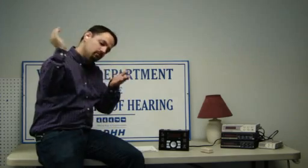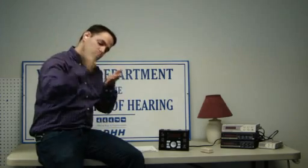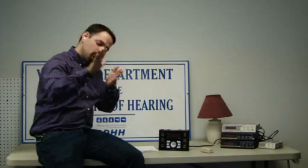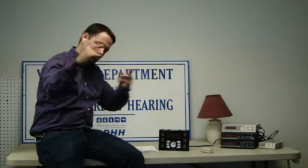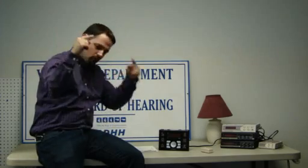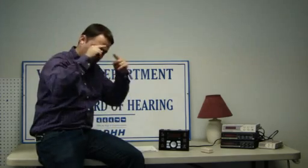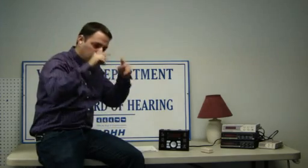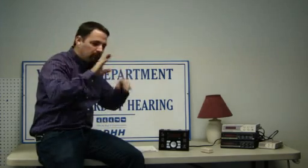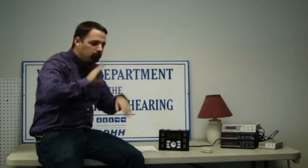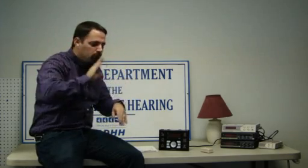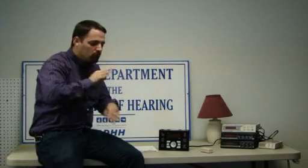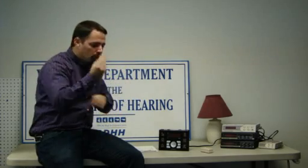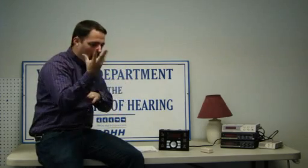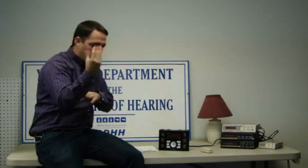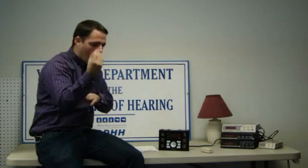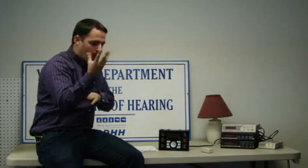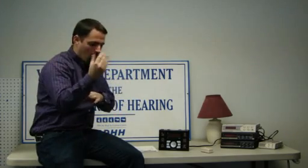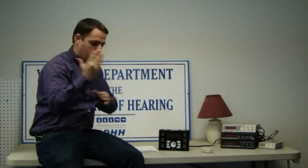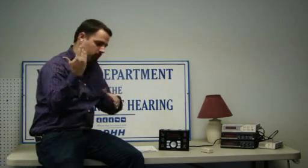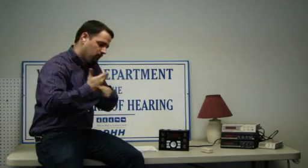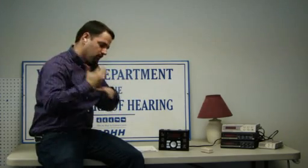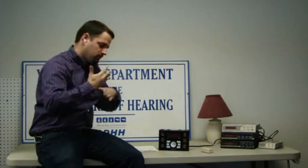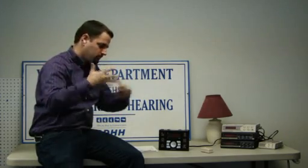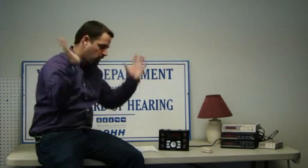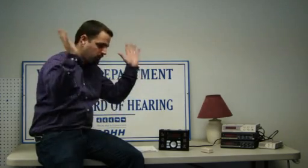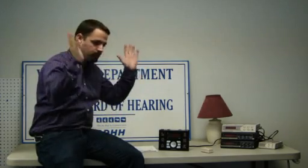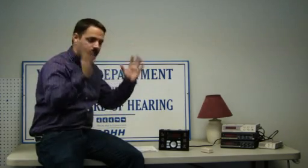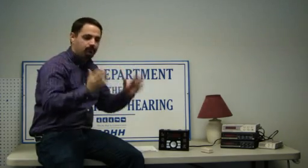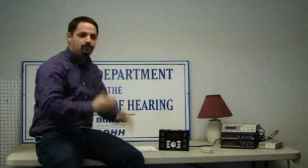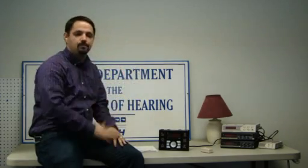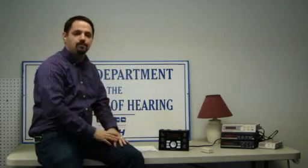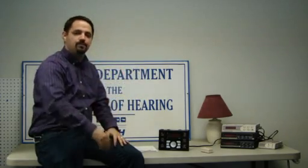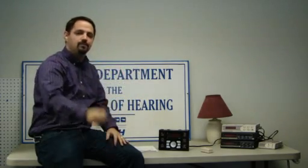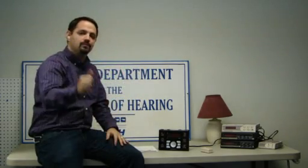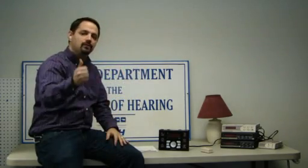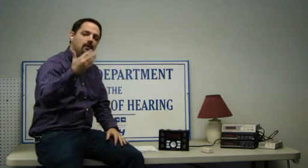to help reduce your headache and frustration with the lights bothering you